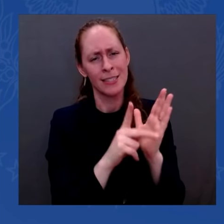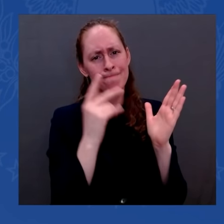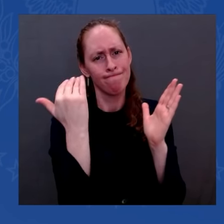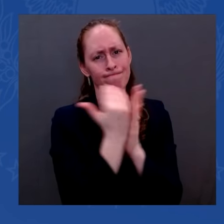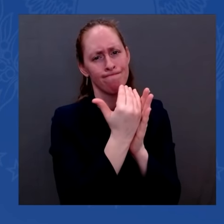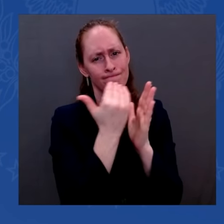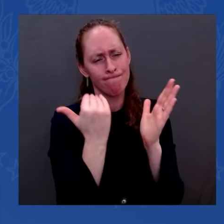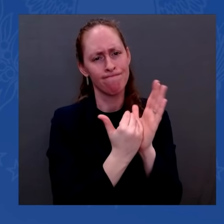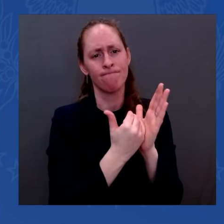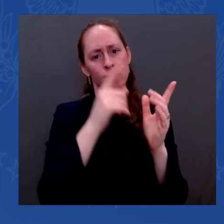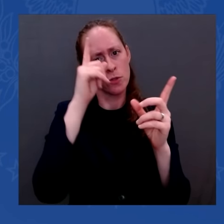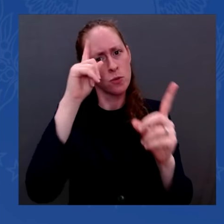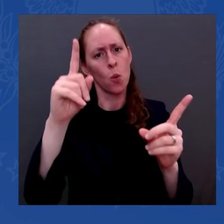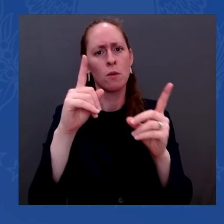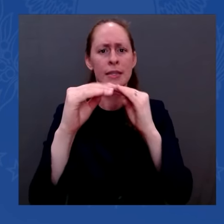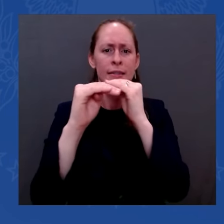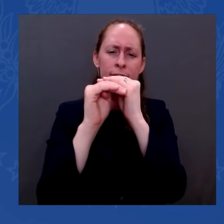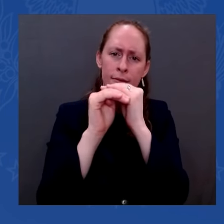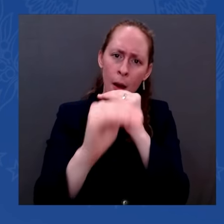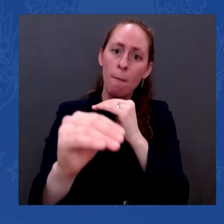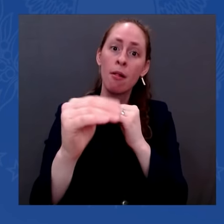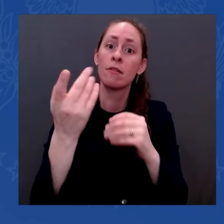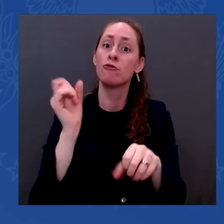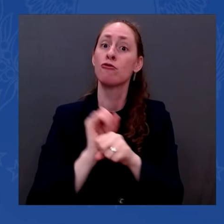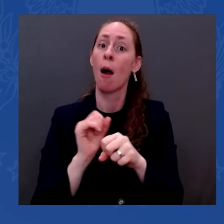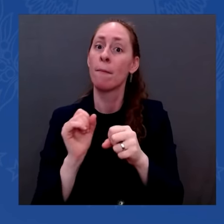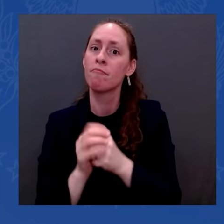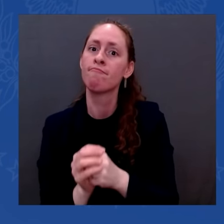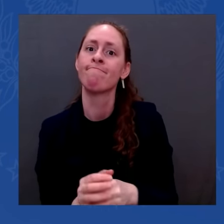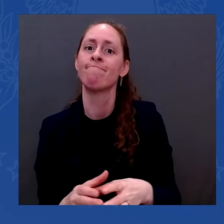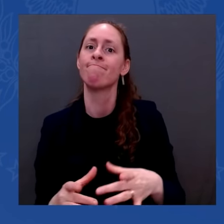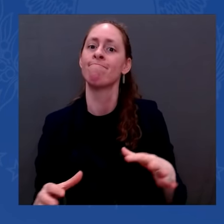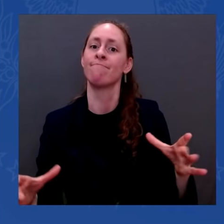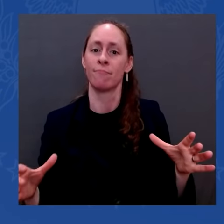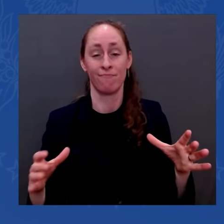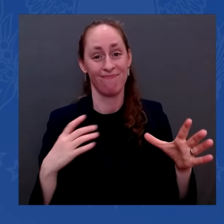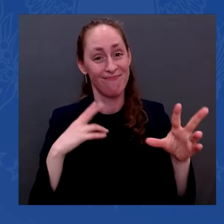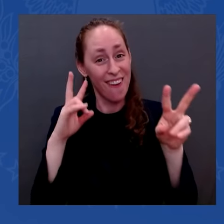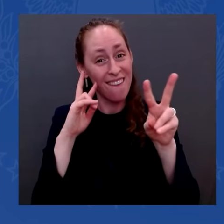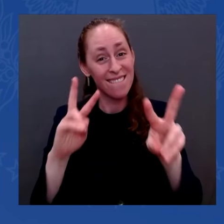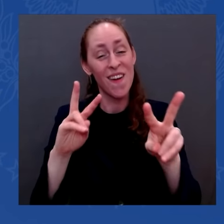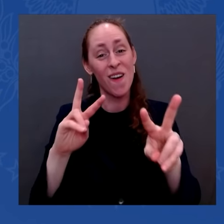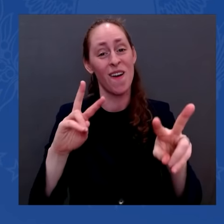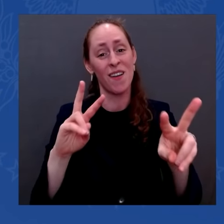And we're really looking forward. We think this is big. We don't want to understate it. We also don't want to overstate it.